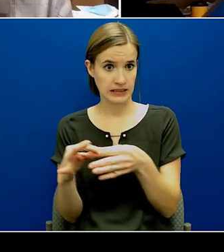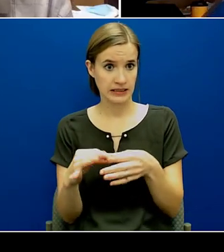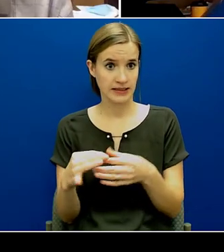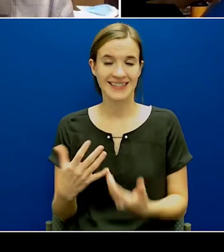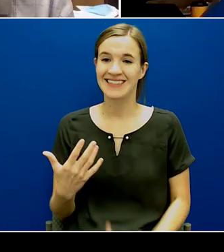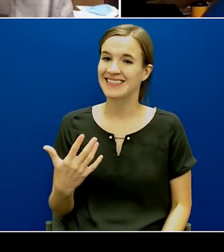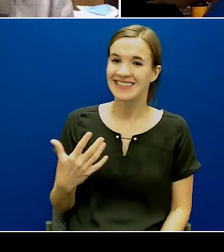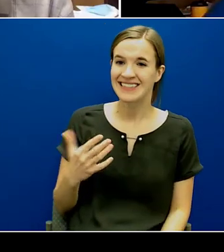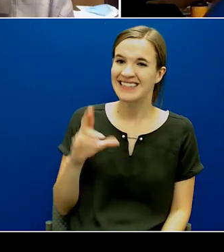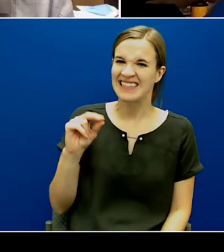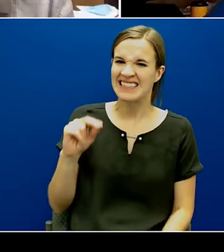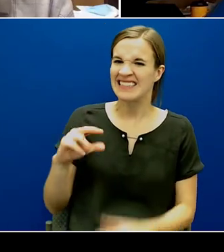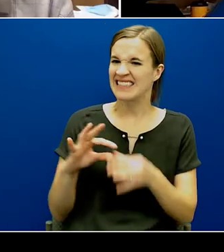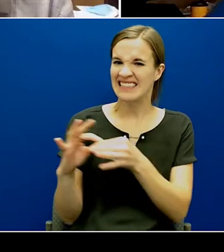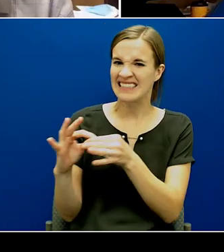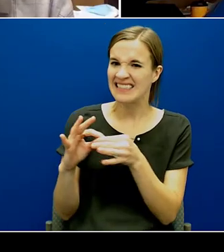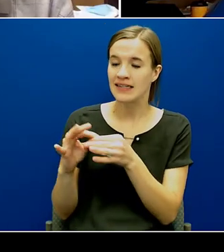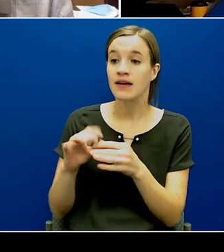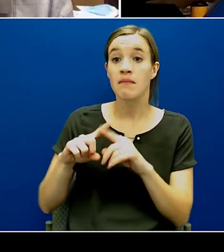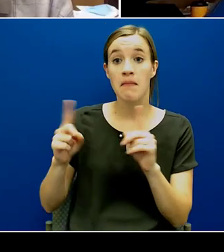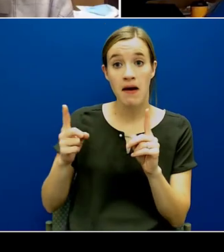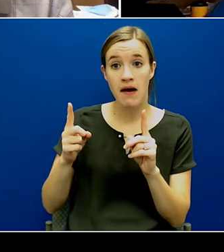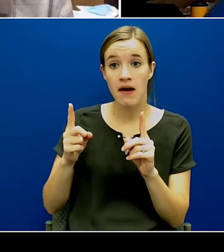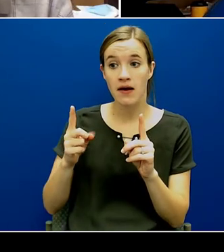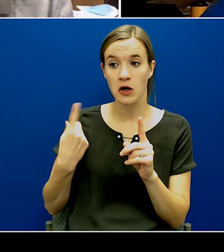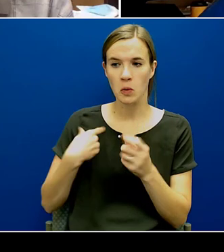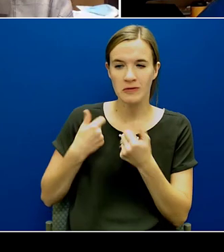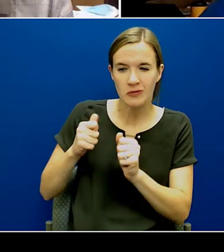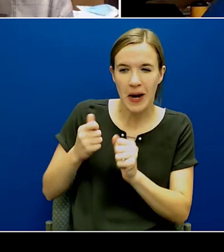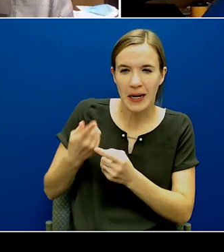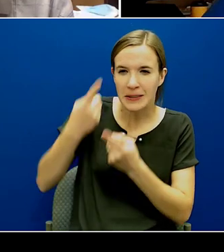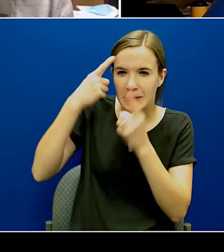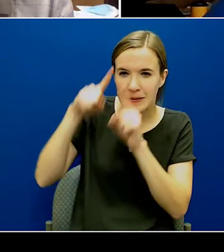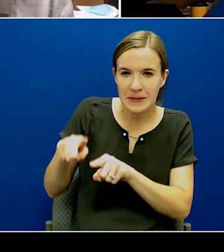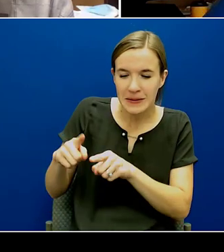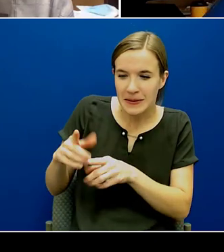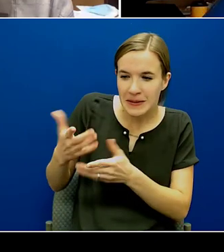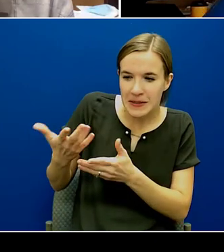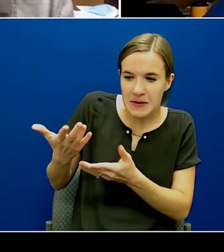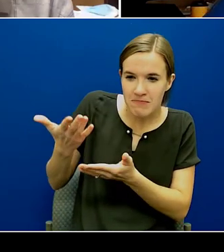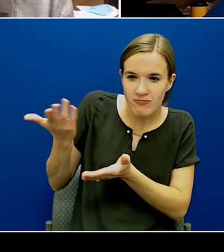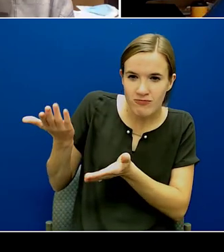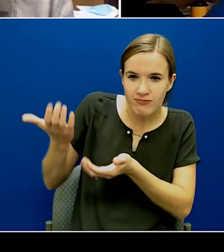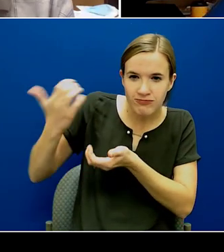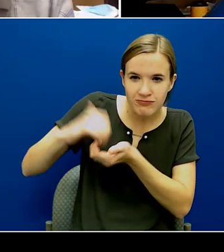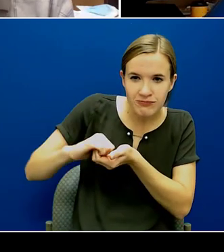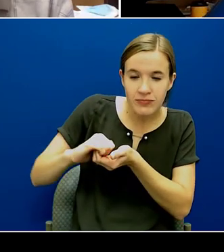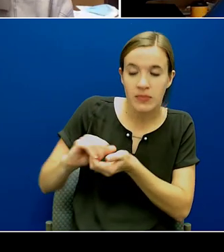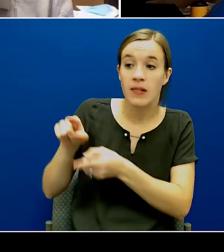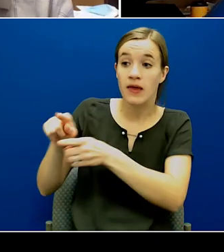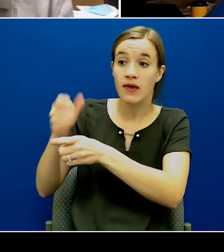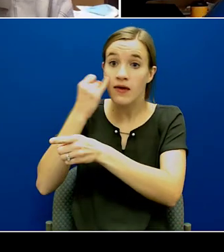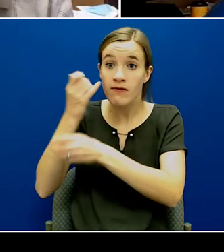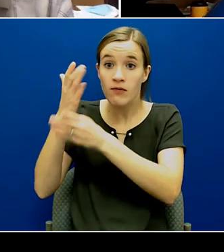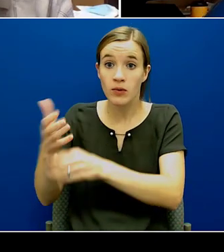with them on that to see if we can assist those folks to do that. Mark Leeper: That's what's so key that, that